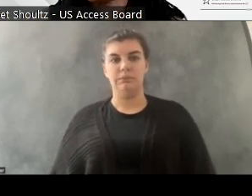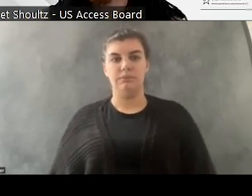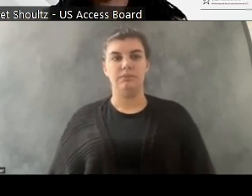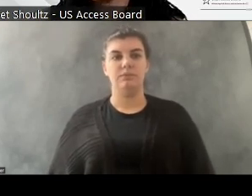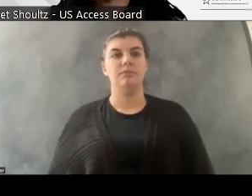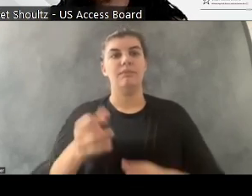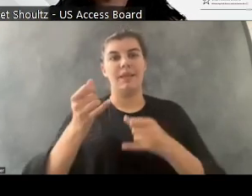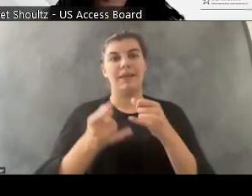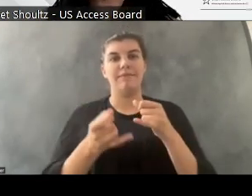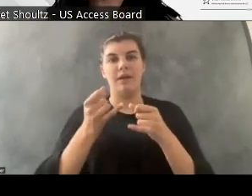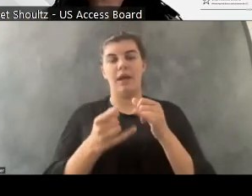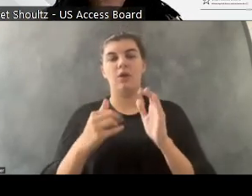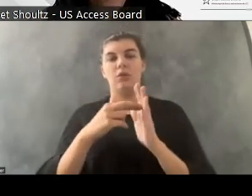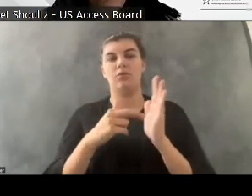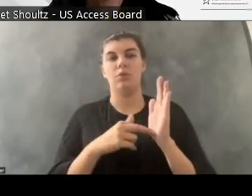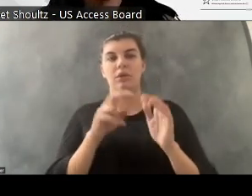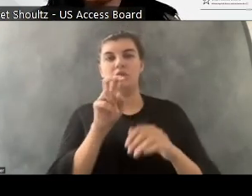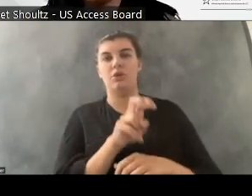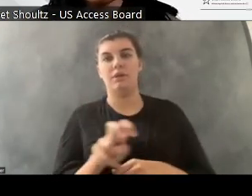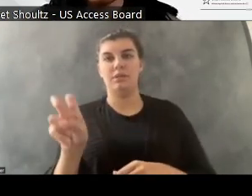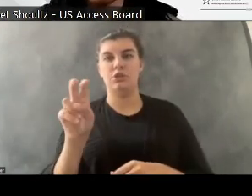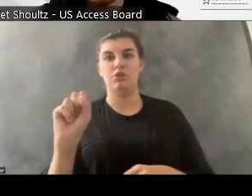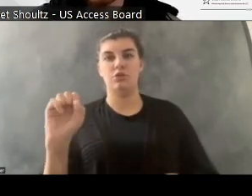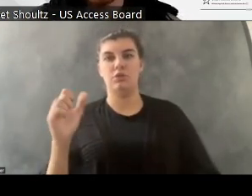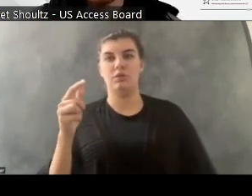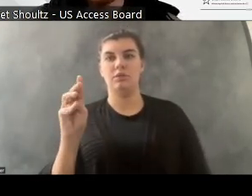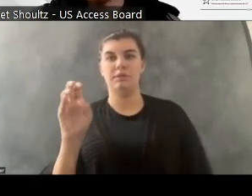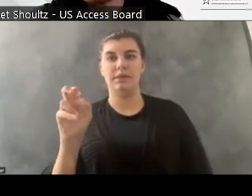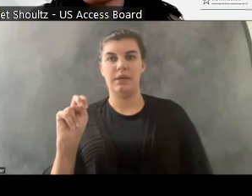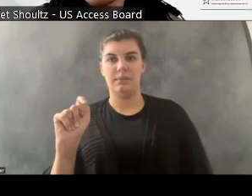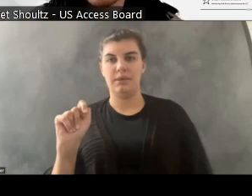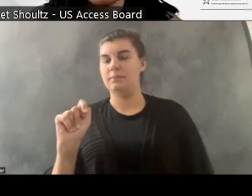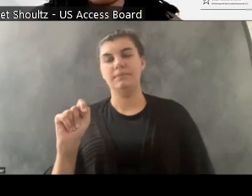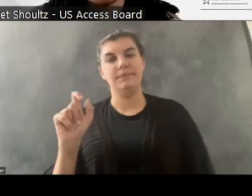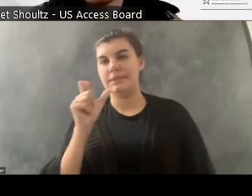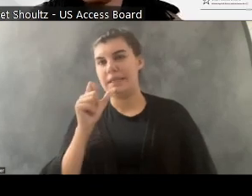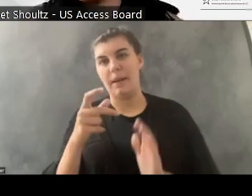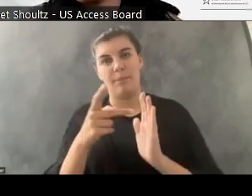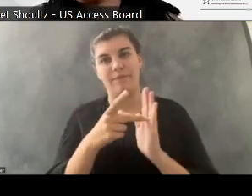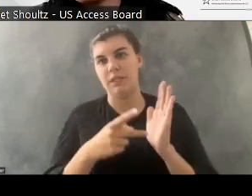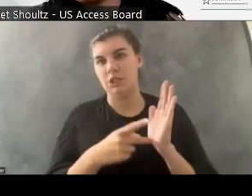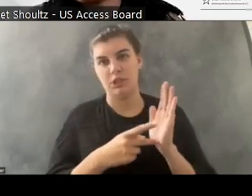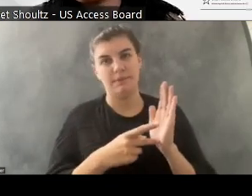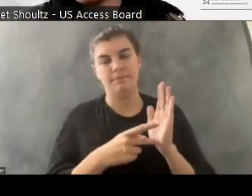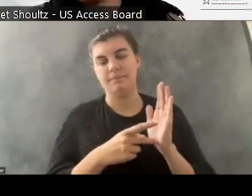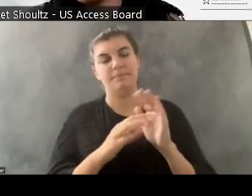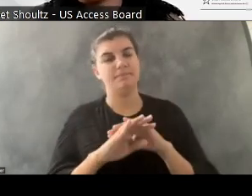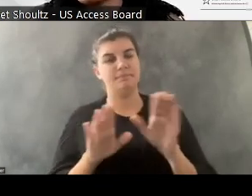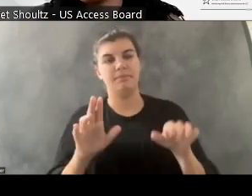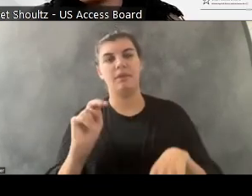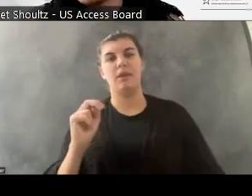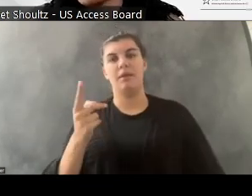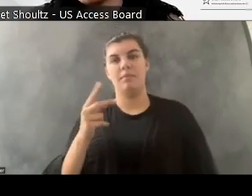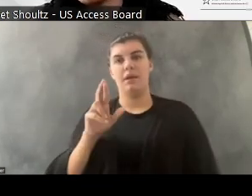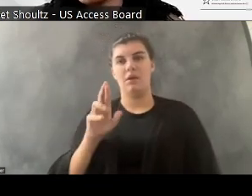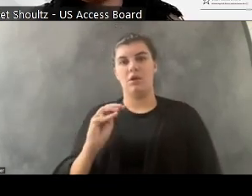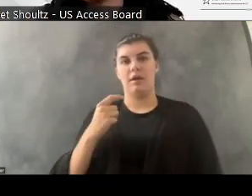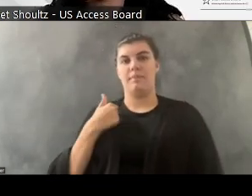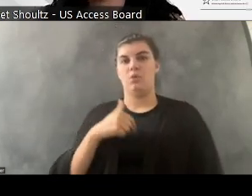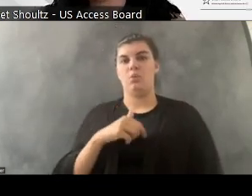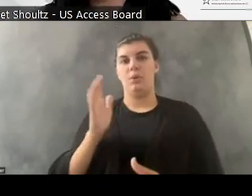And the final rule transitional segment is not a provision. So in the NPRM we had a provision